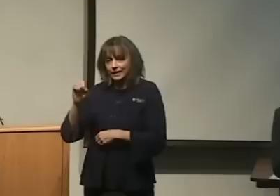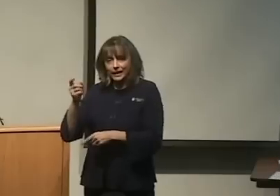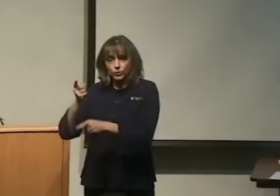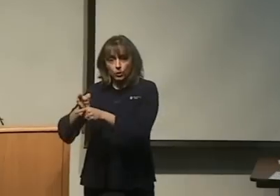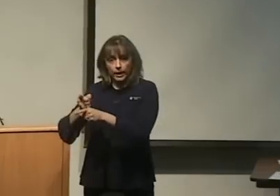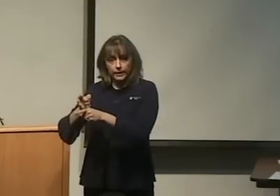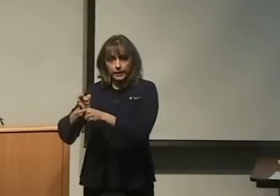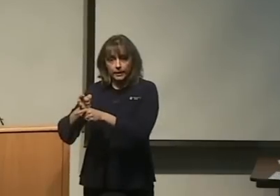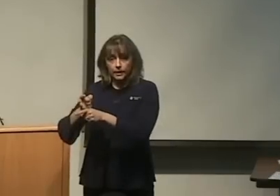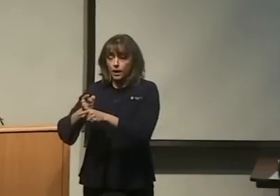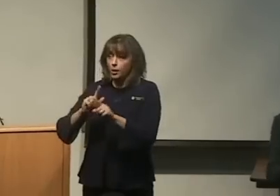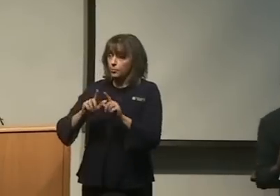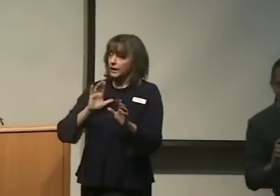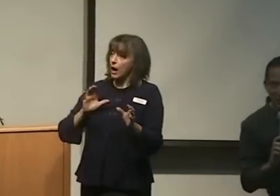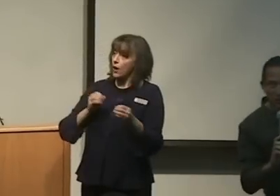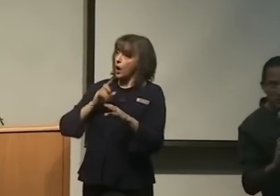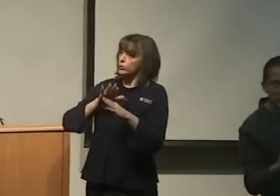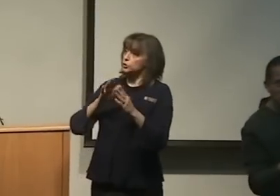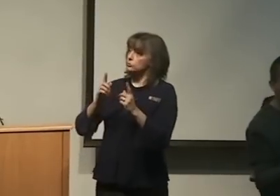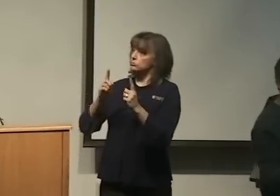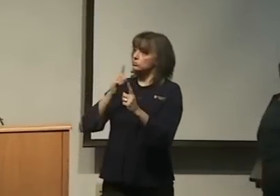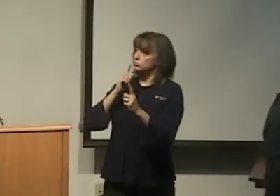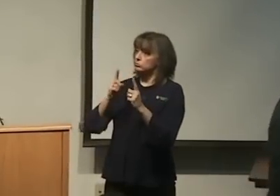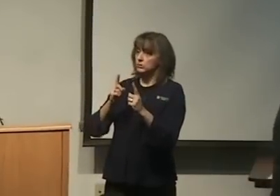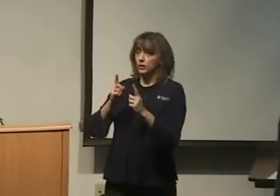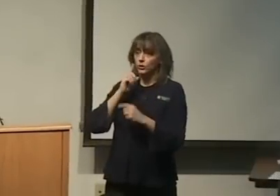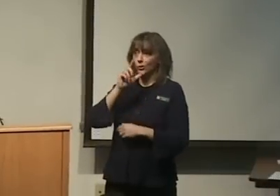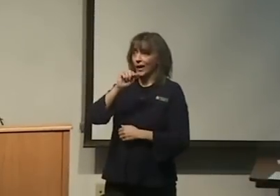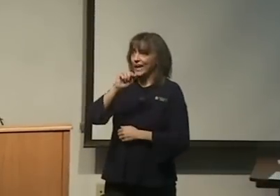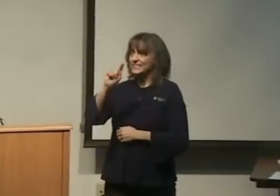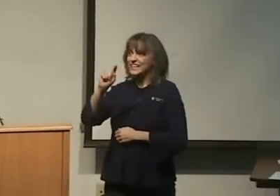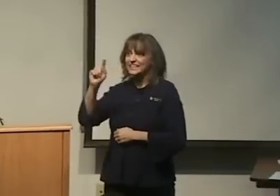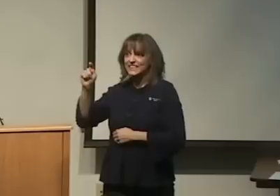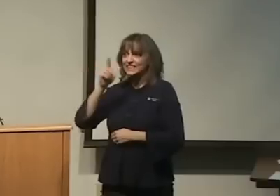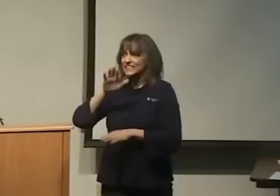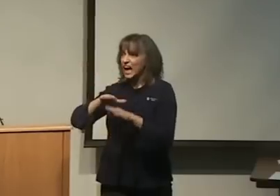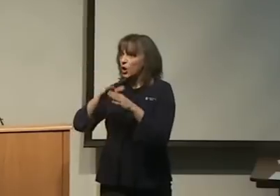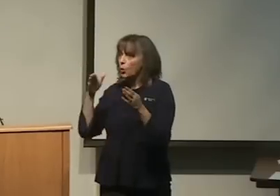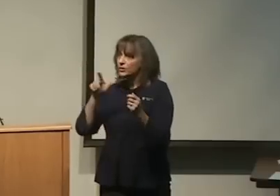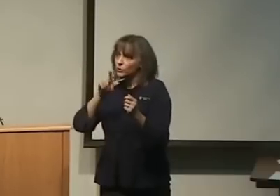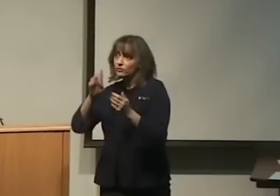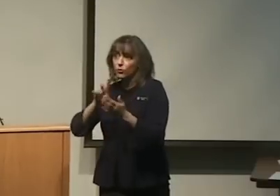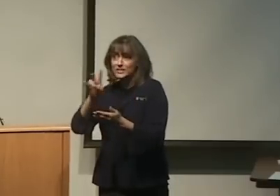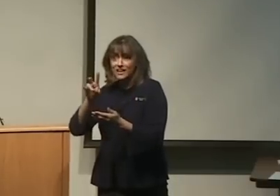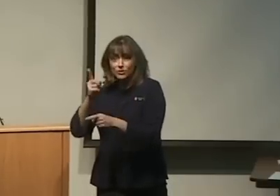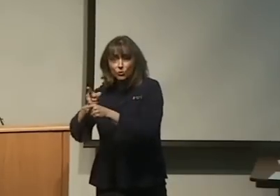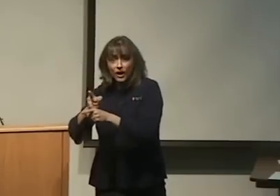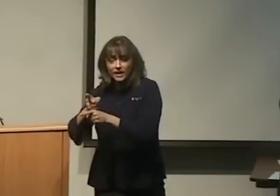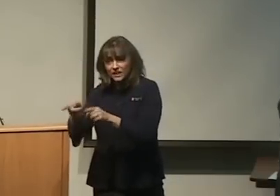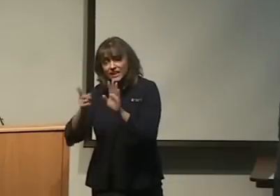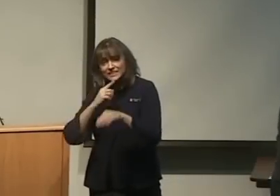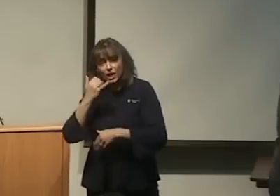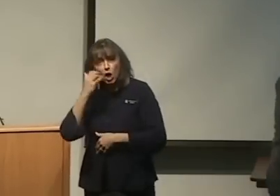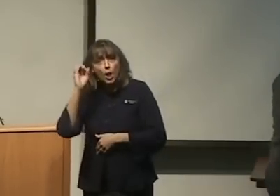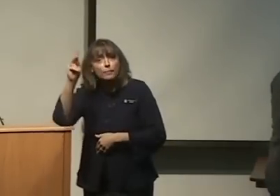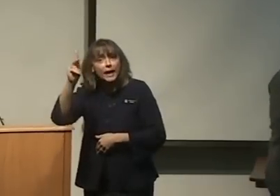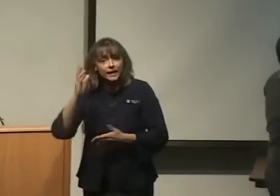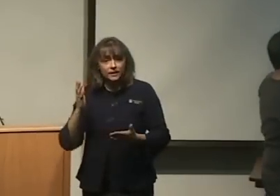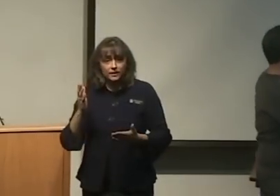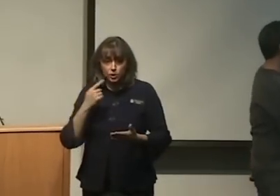AT&T isn't open 24/7, right? You can call and, sorry, call back. So you can do that. It's okay. It's good to hit those expectations. I use chat as a triage.